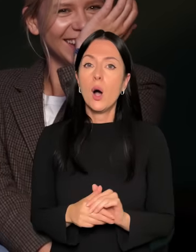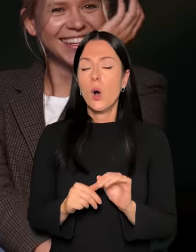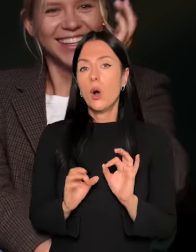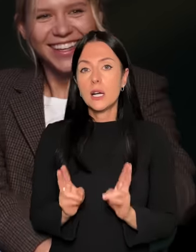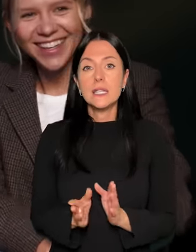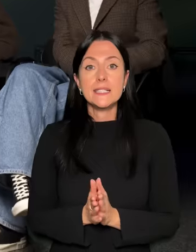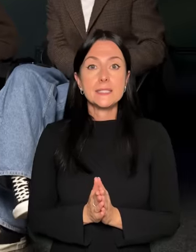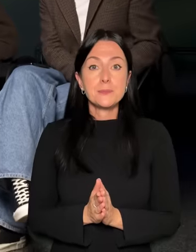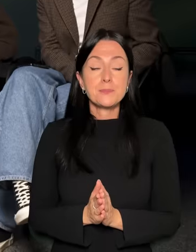Okay.